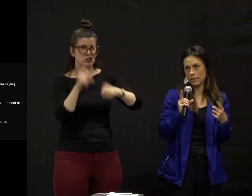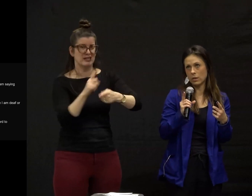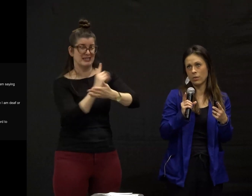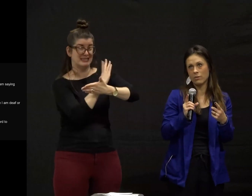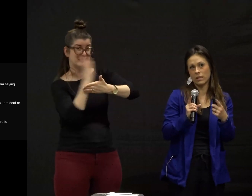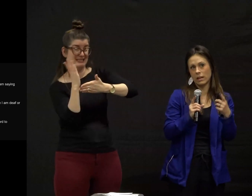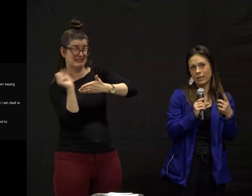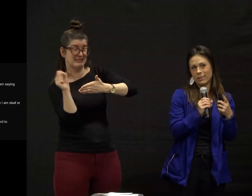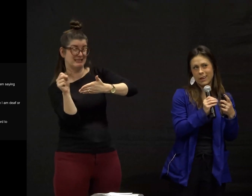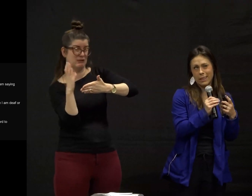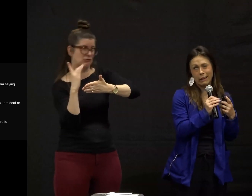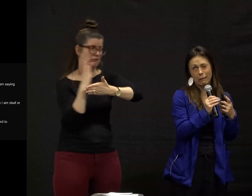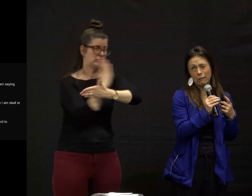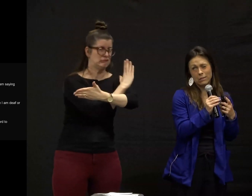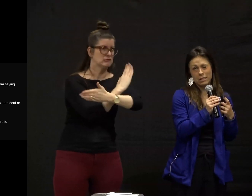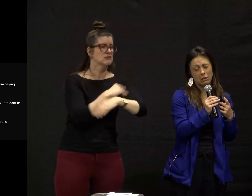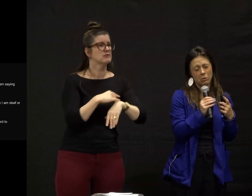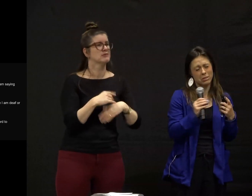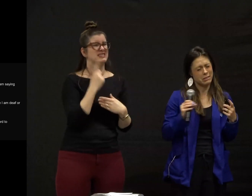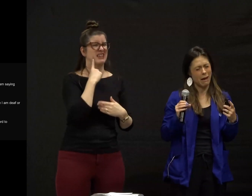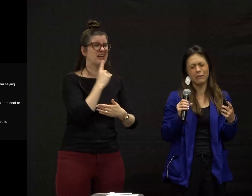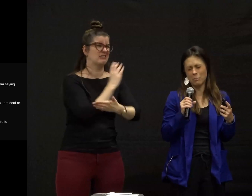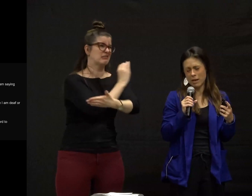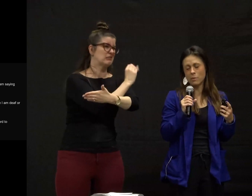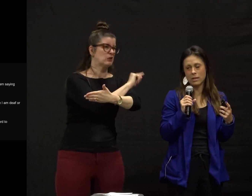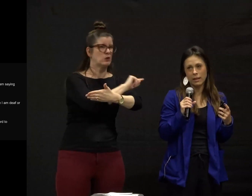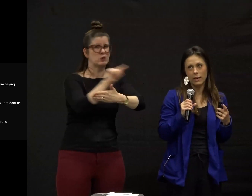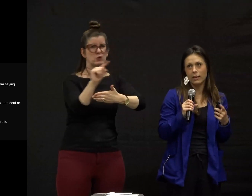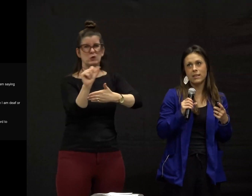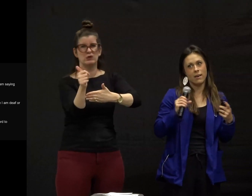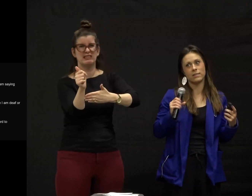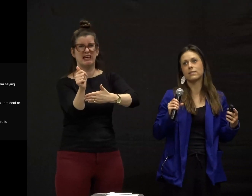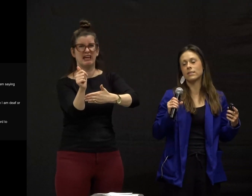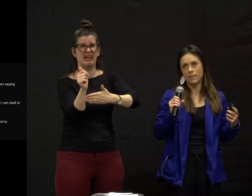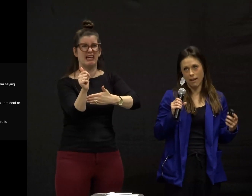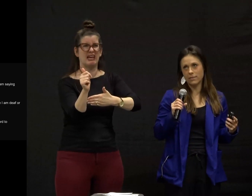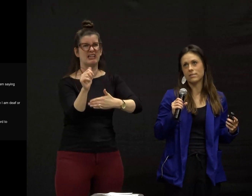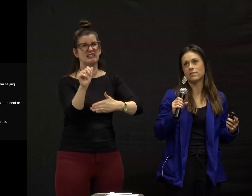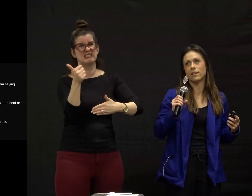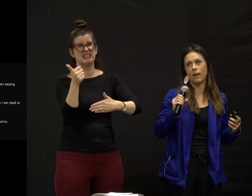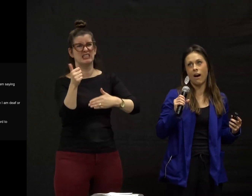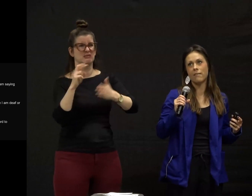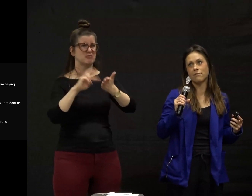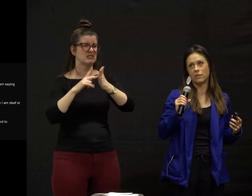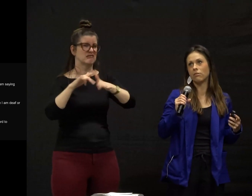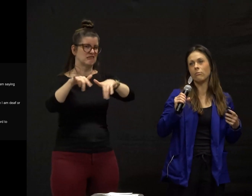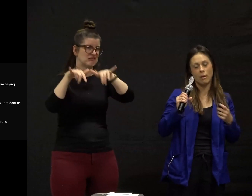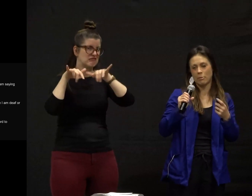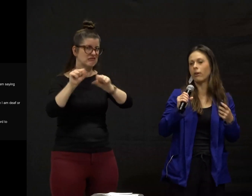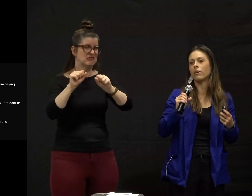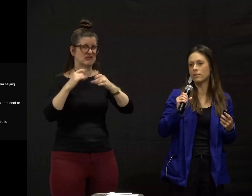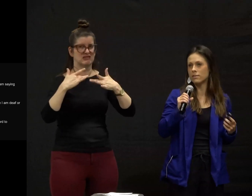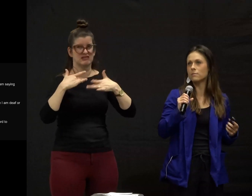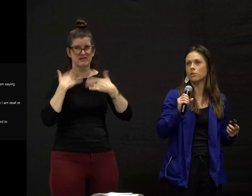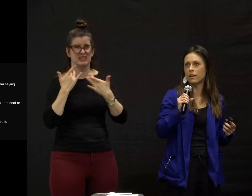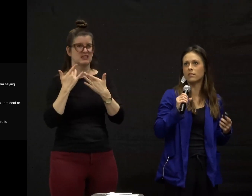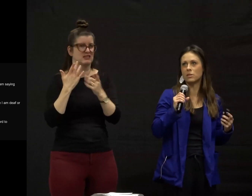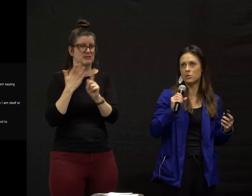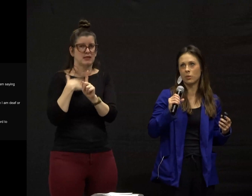So they'll say, I think zero to 10, maybe 10 is yes, I feel my parents protect me too much,